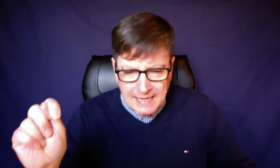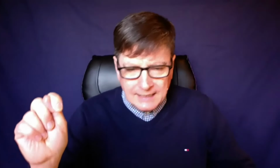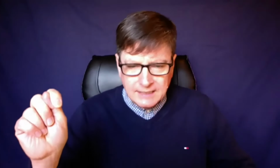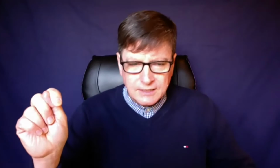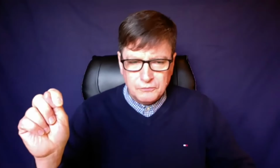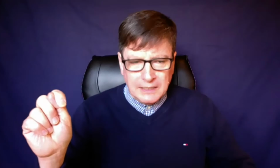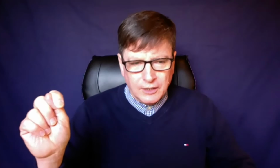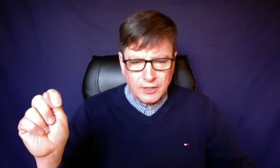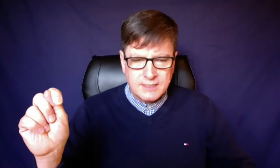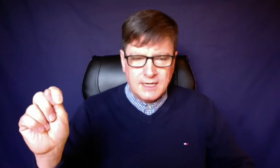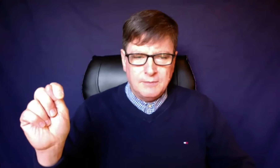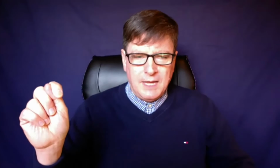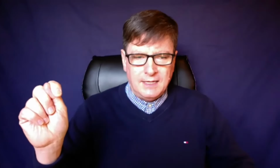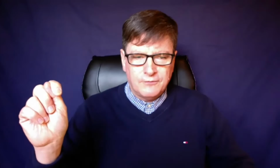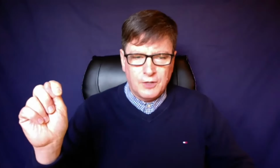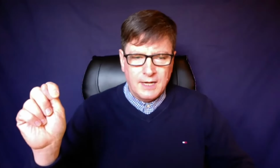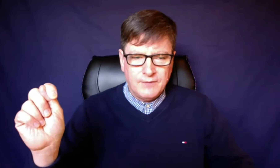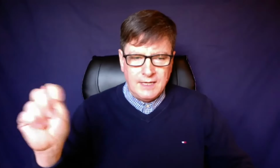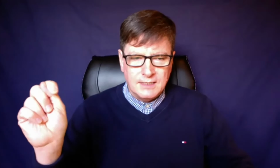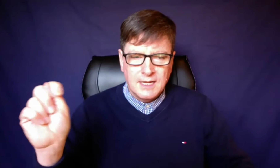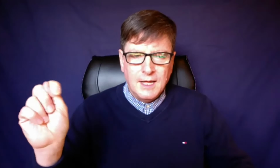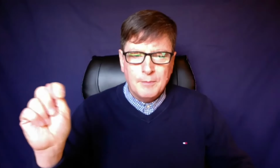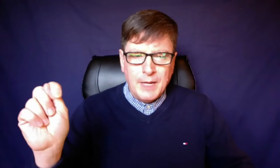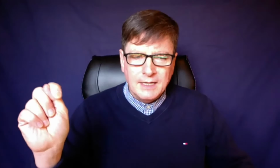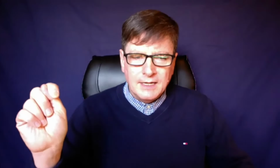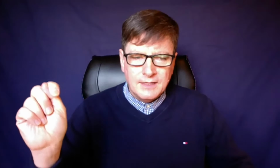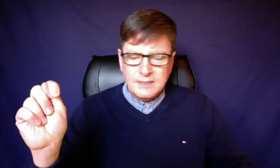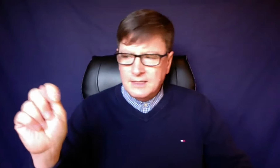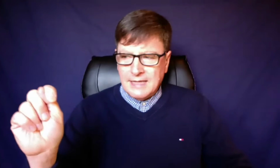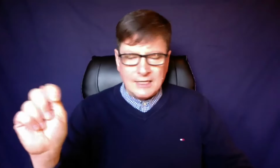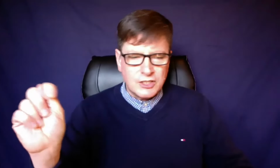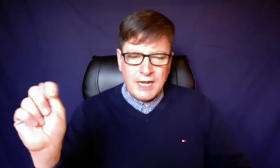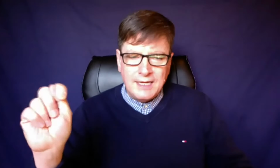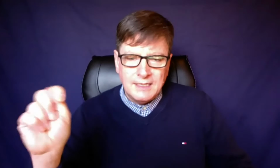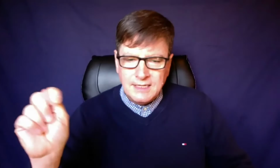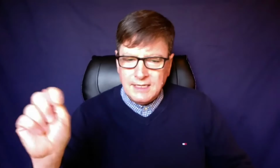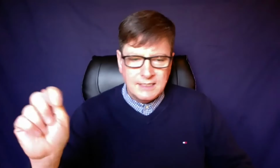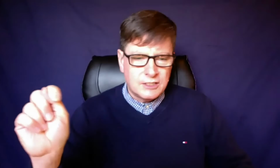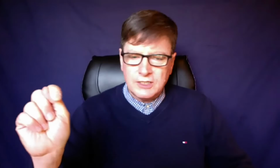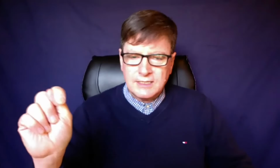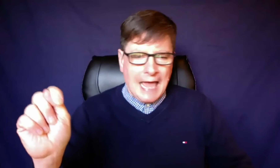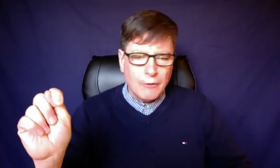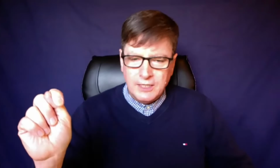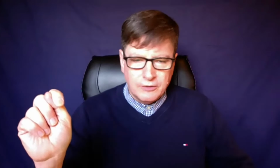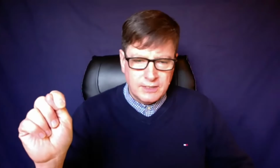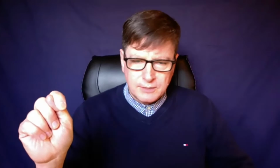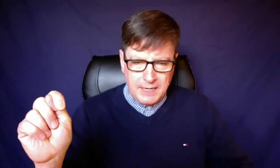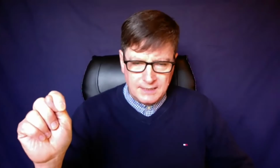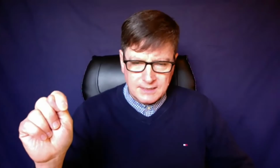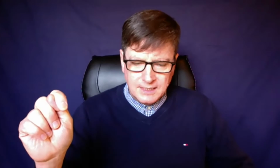out in space is a sign like toilet. And sadly it's a really hard